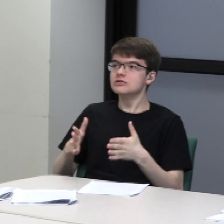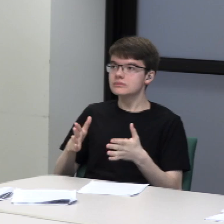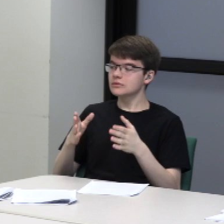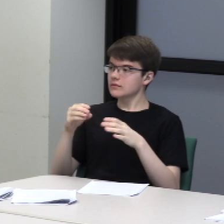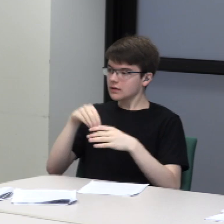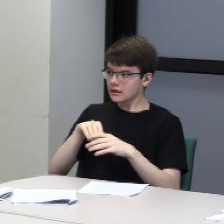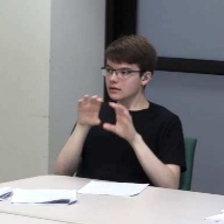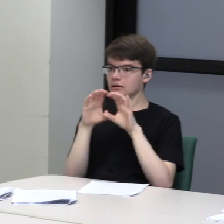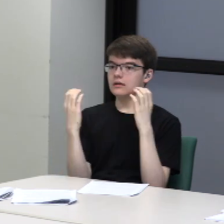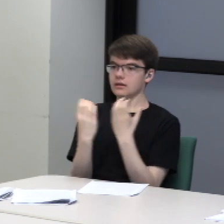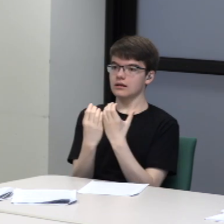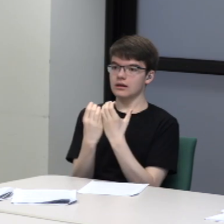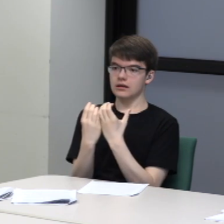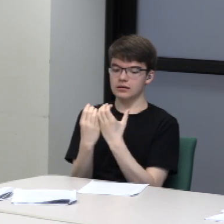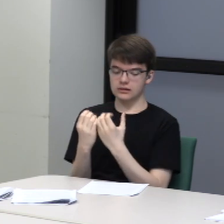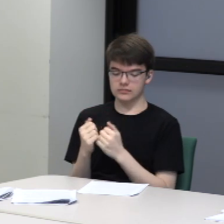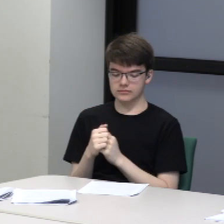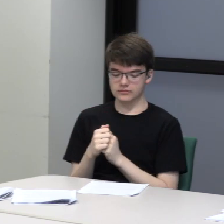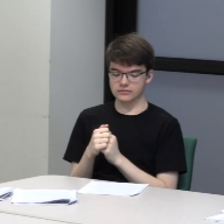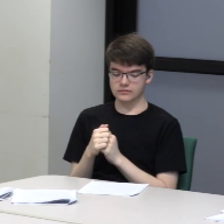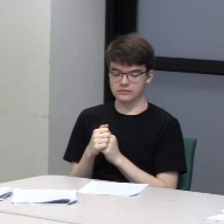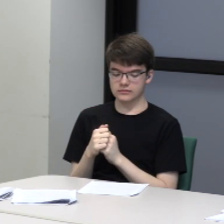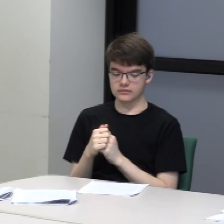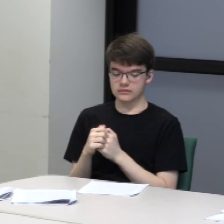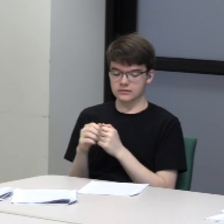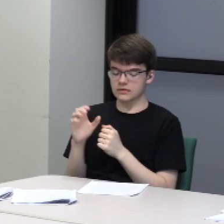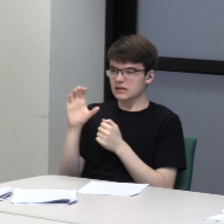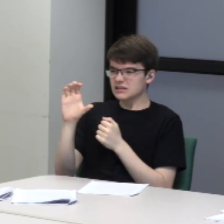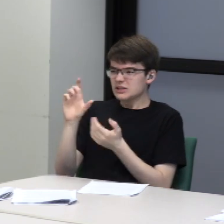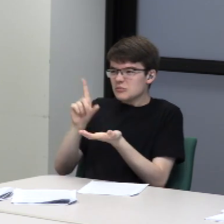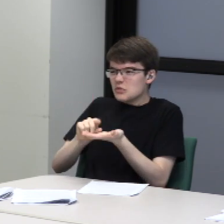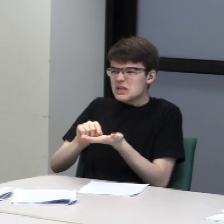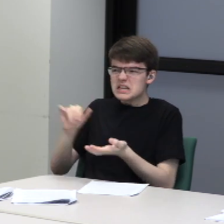not having the interpreter in class.